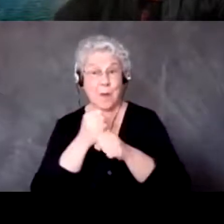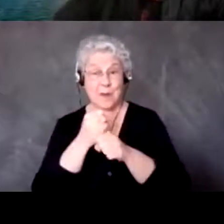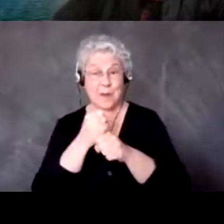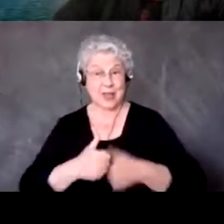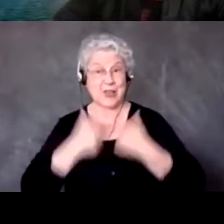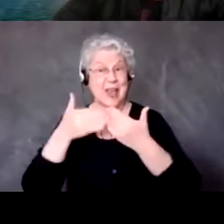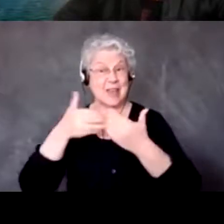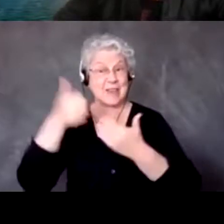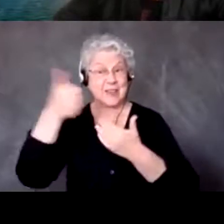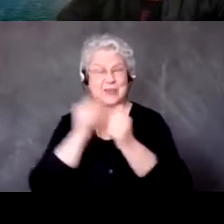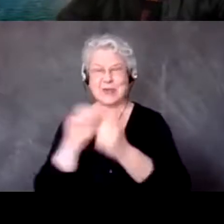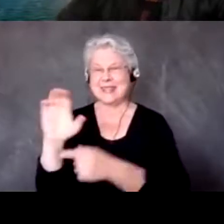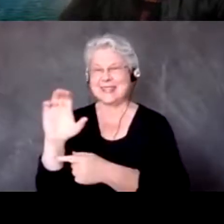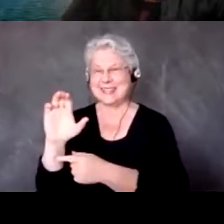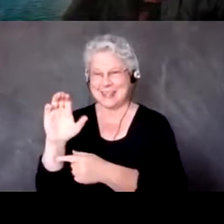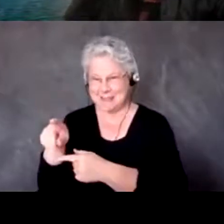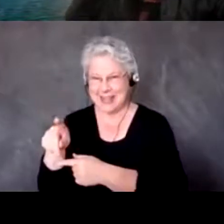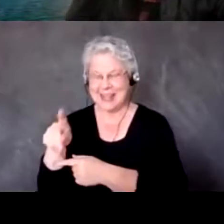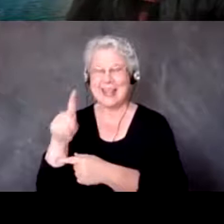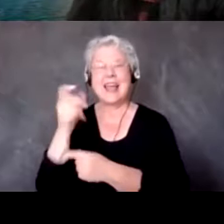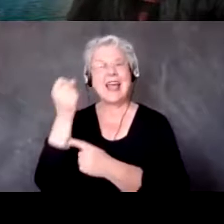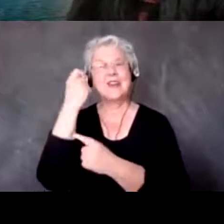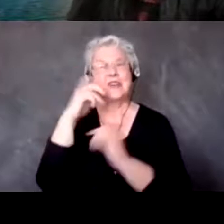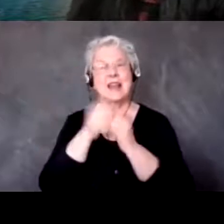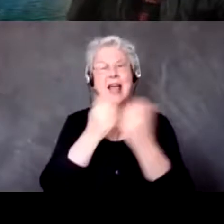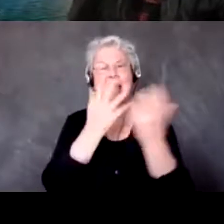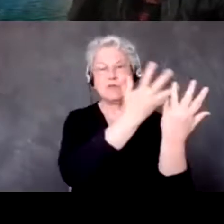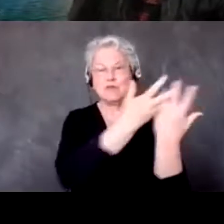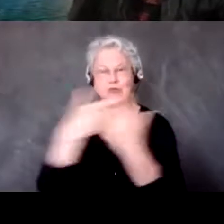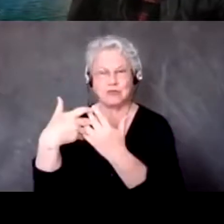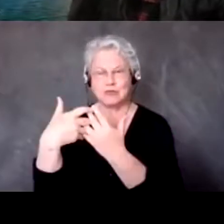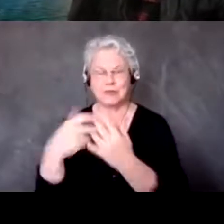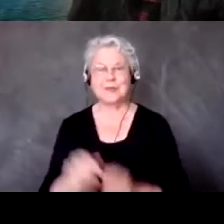and you can start to understand how things fit together. We'll move onto the next slide.